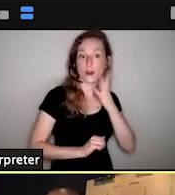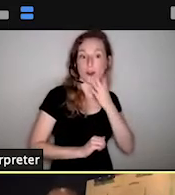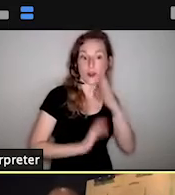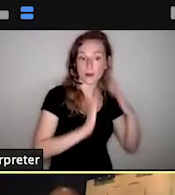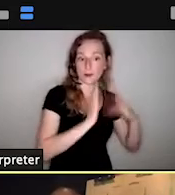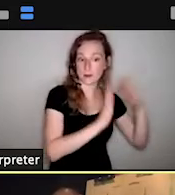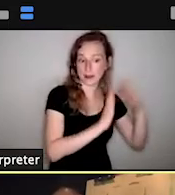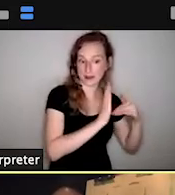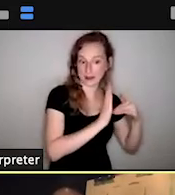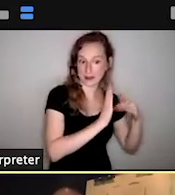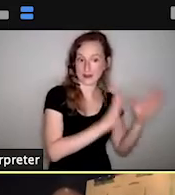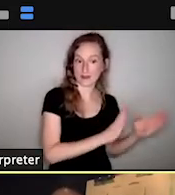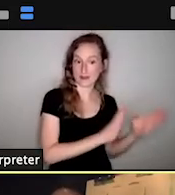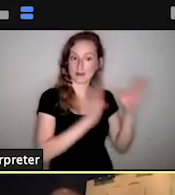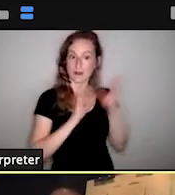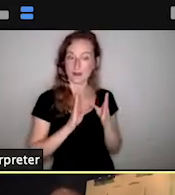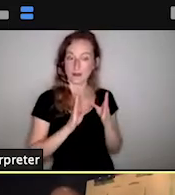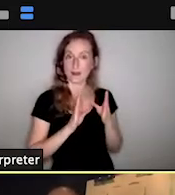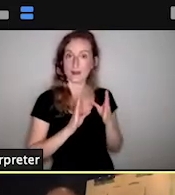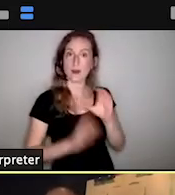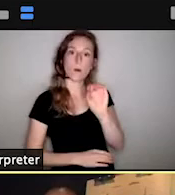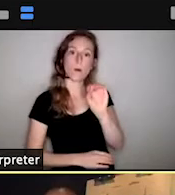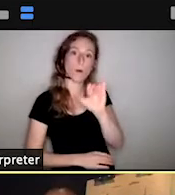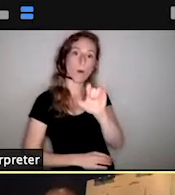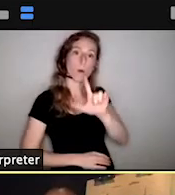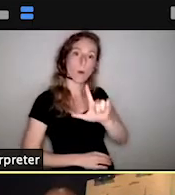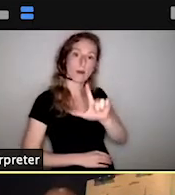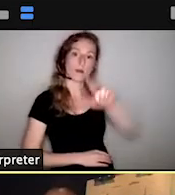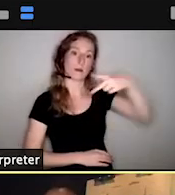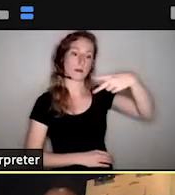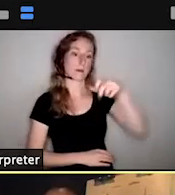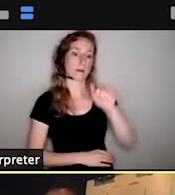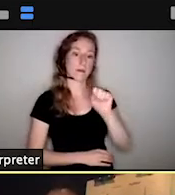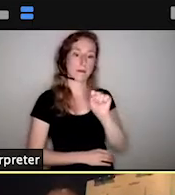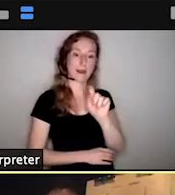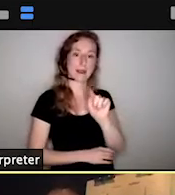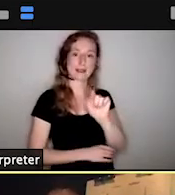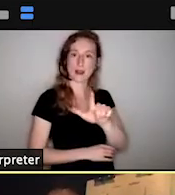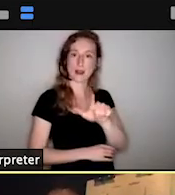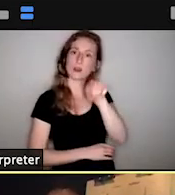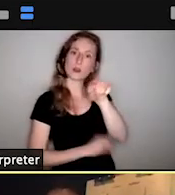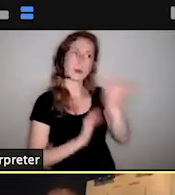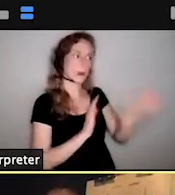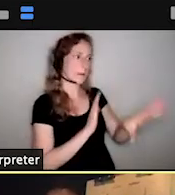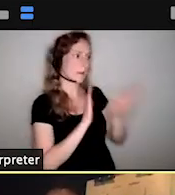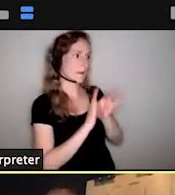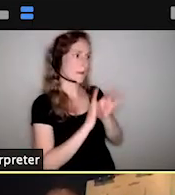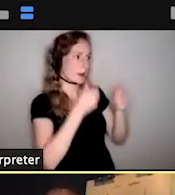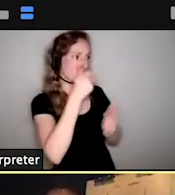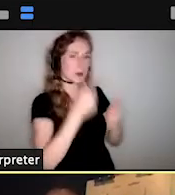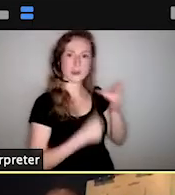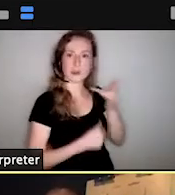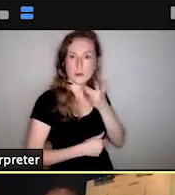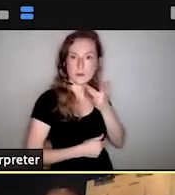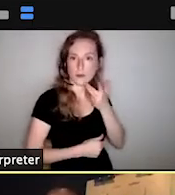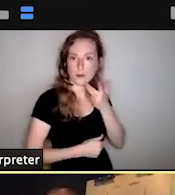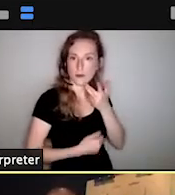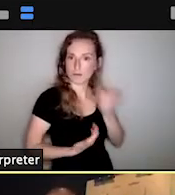Pick one of the paintings that you want to look at.